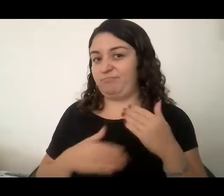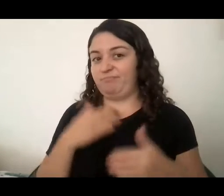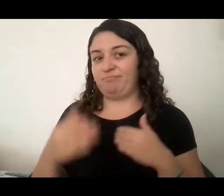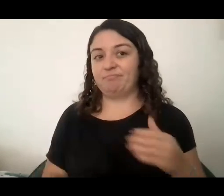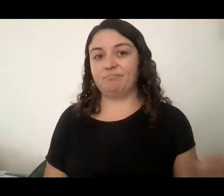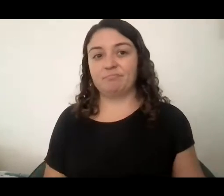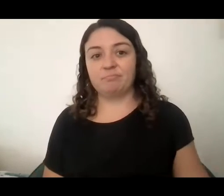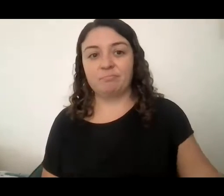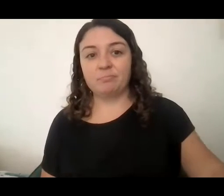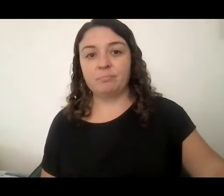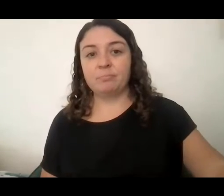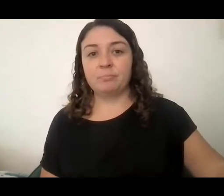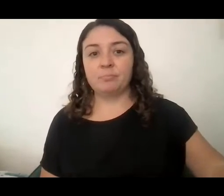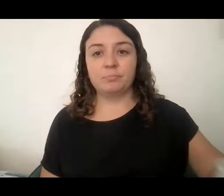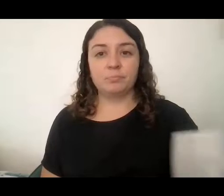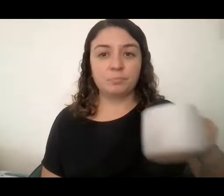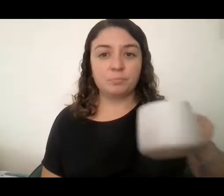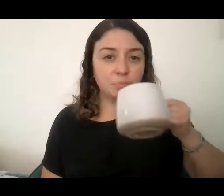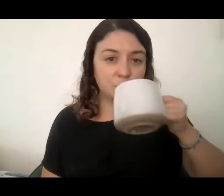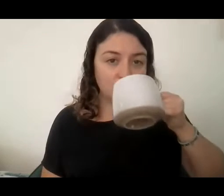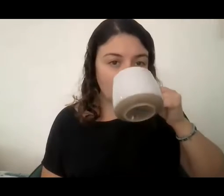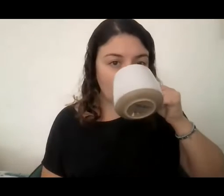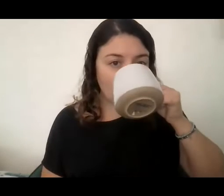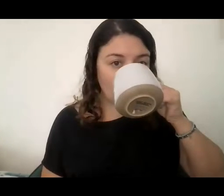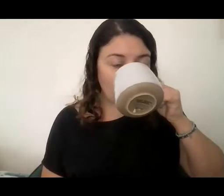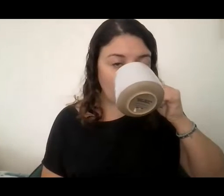So this next slide I am going to take us to is shifting us